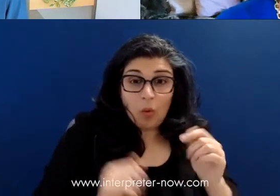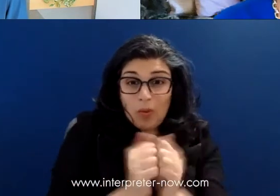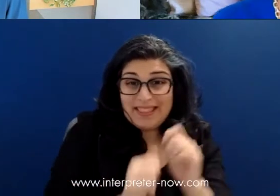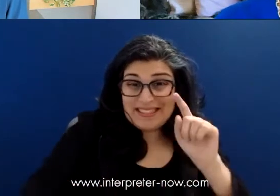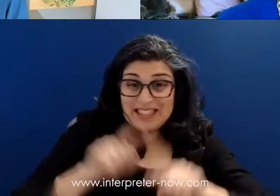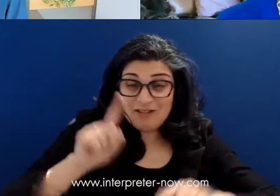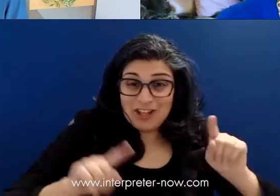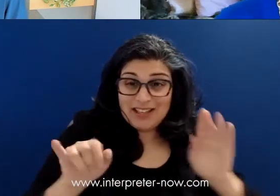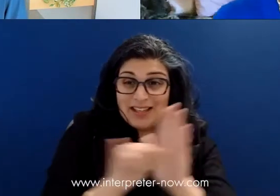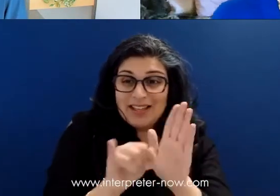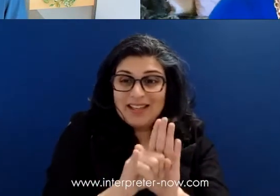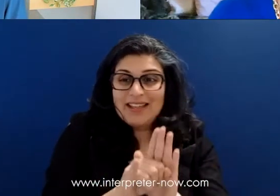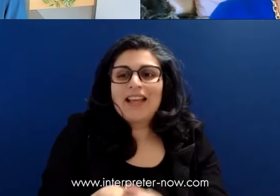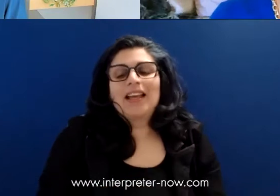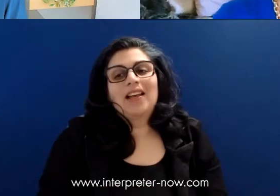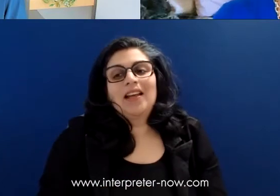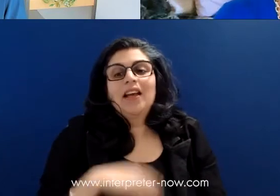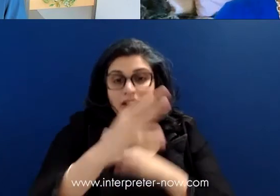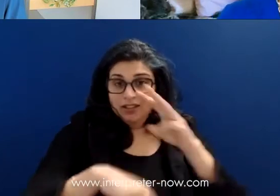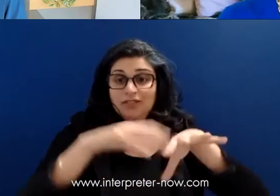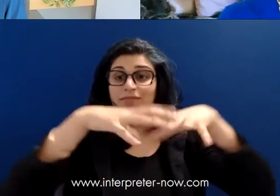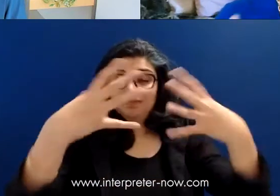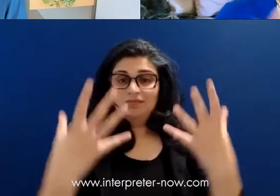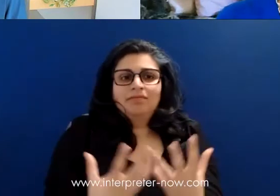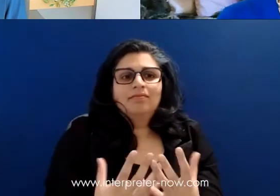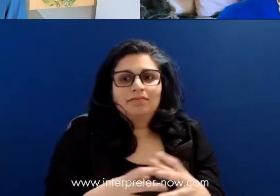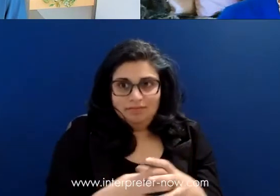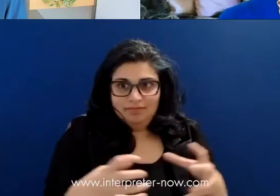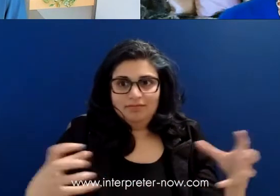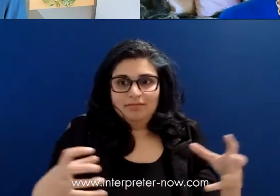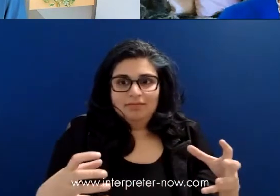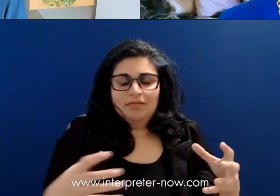I do that work globally, increasingly, given my mental health background and working in